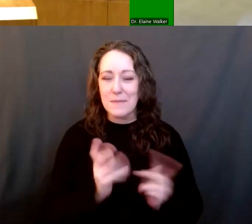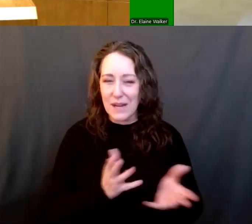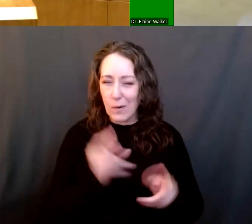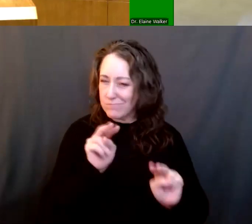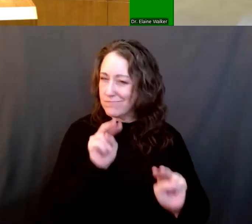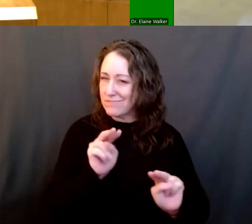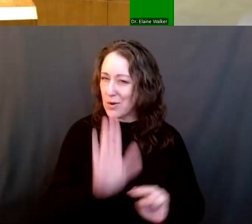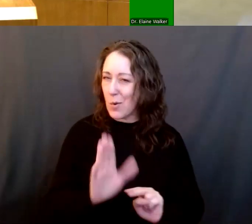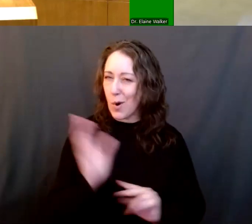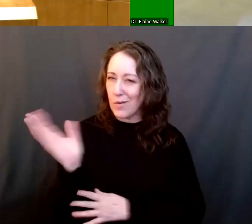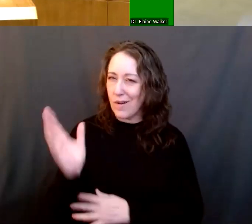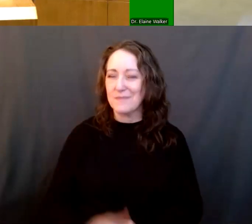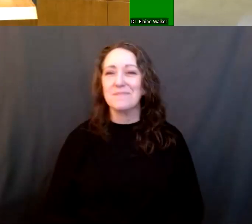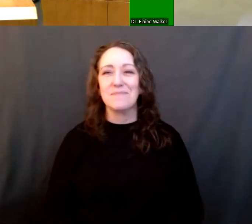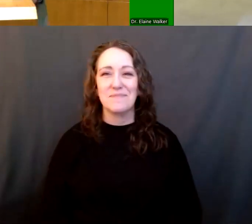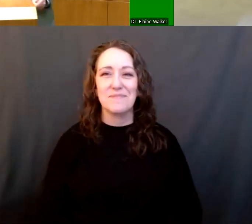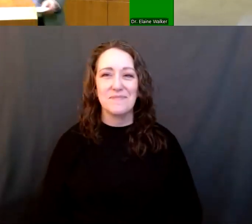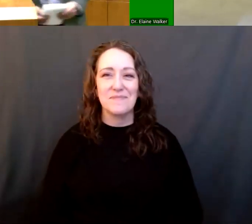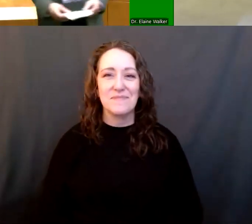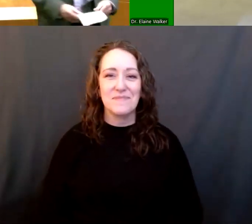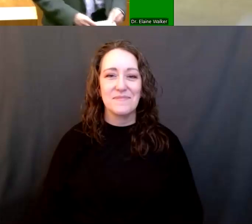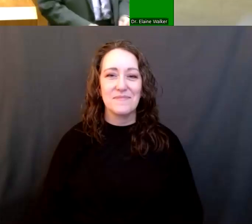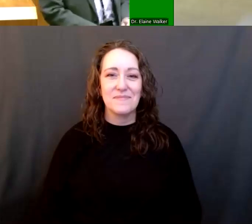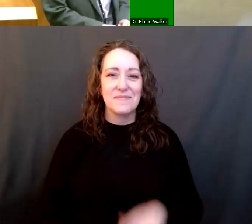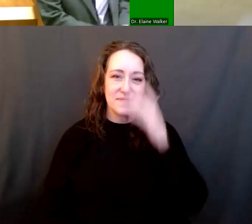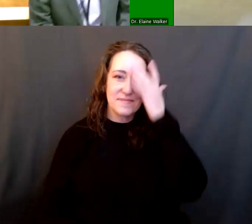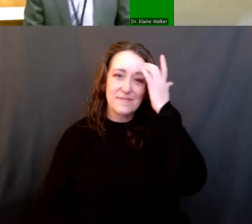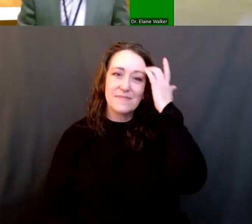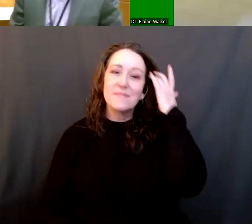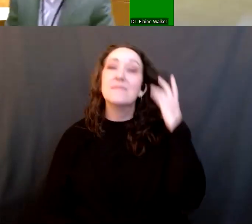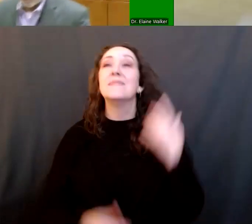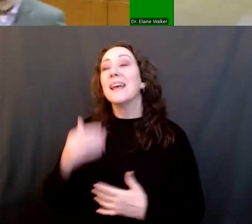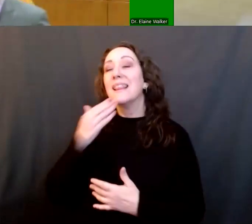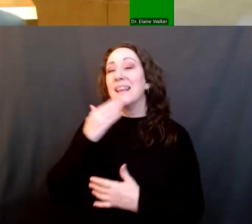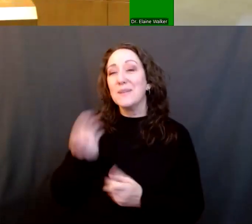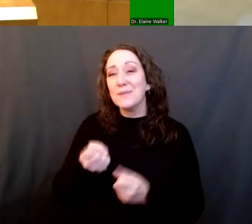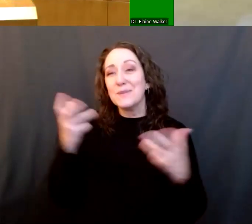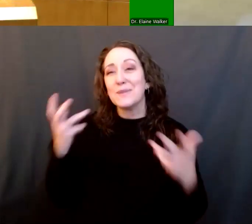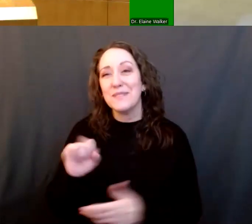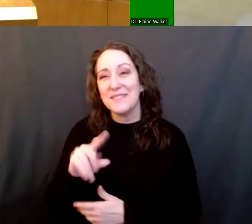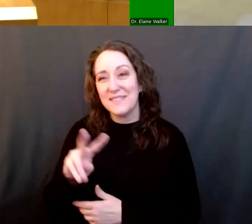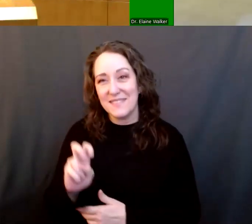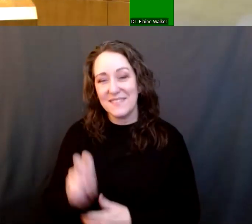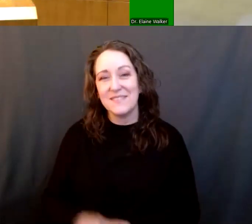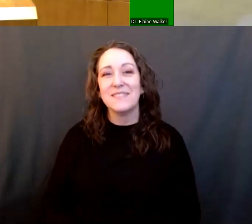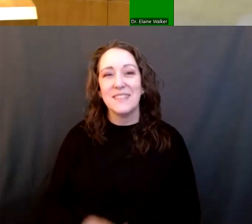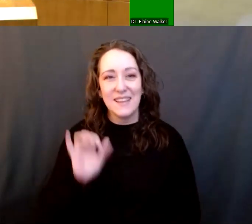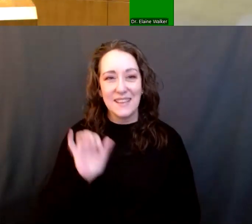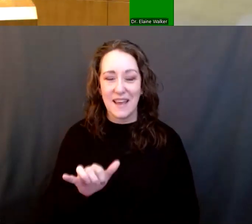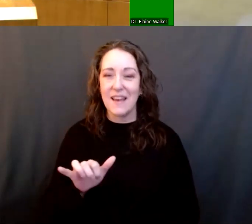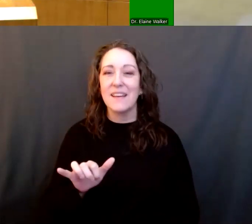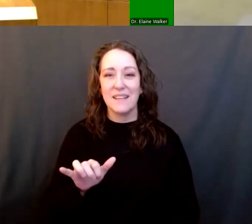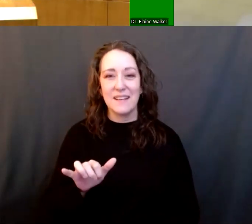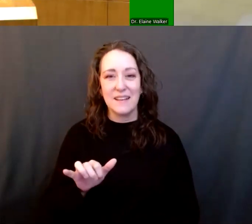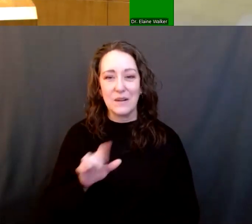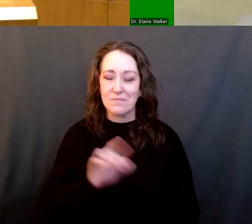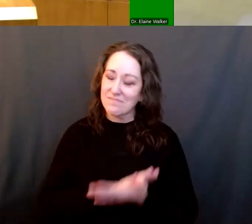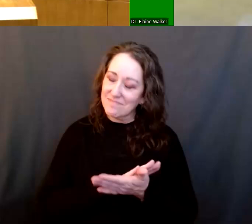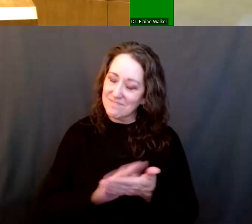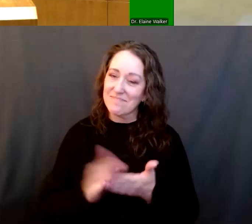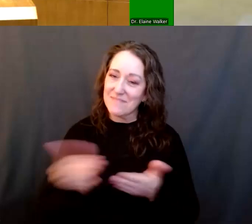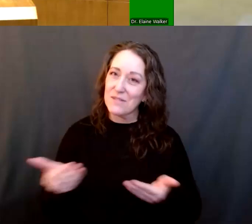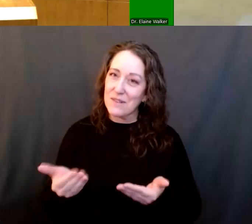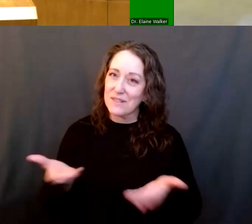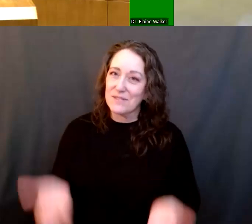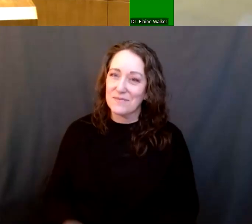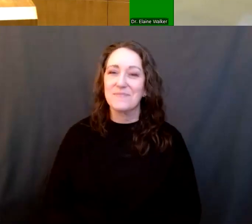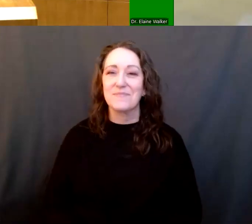talk thank you so much Steve that was a very kind introduction I am